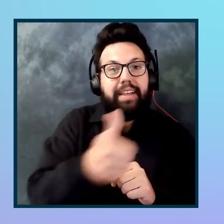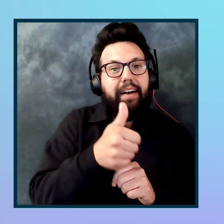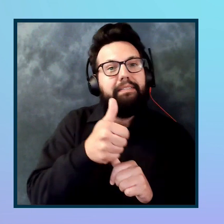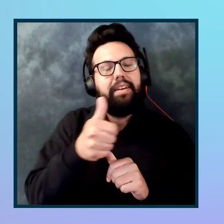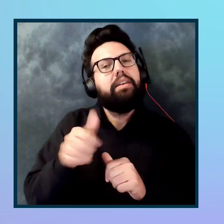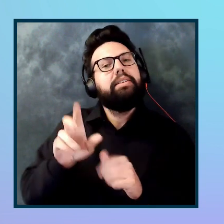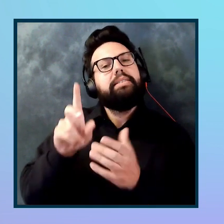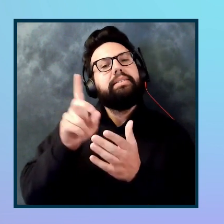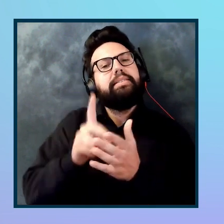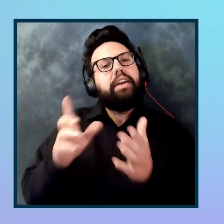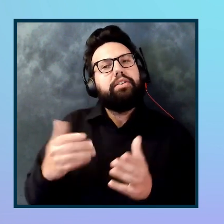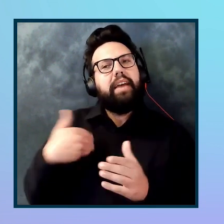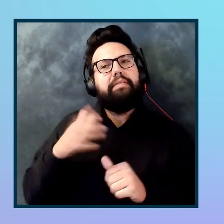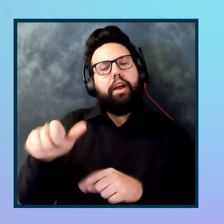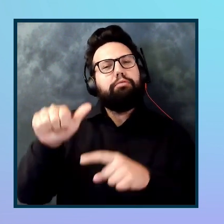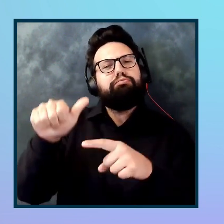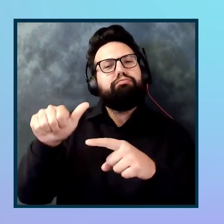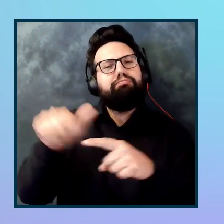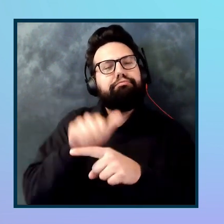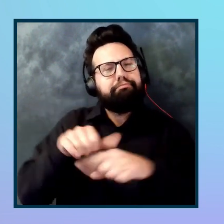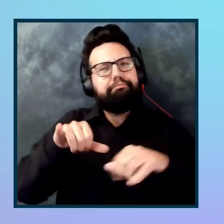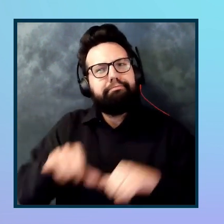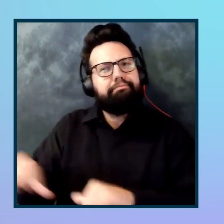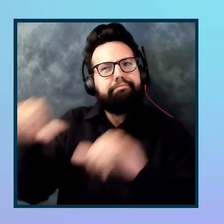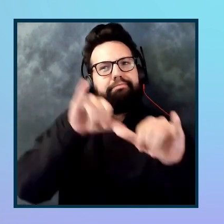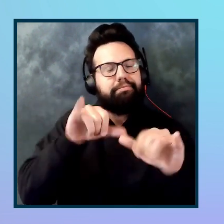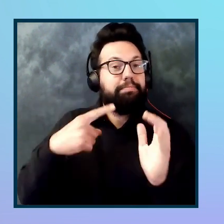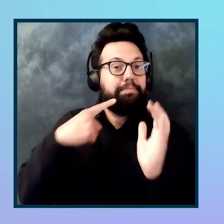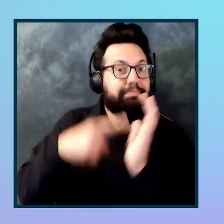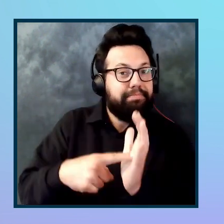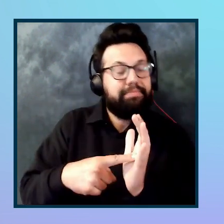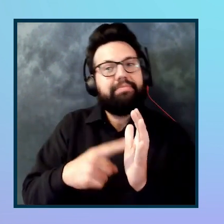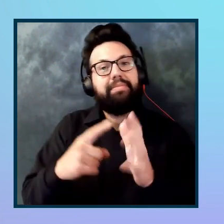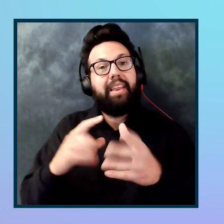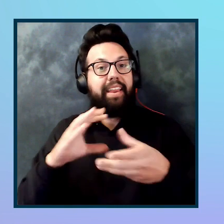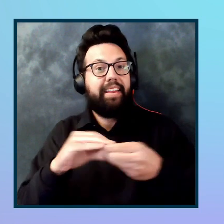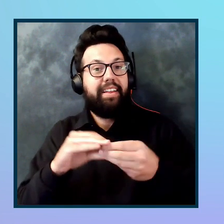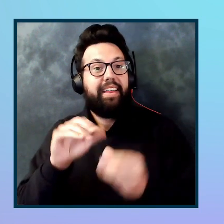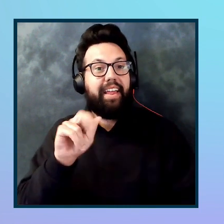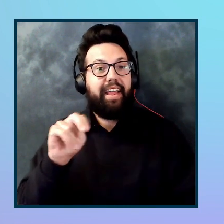to document accessibility in designs such as using annotations and stuff like that